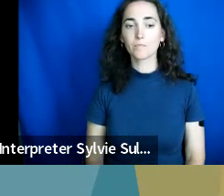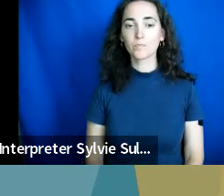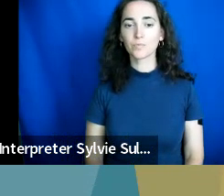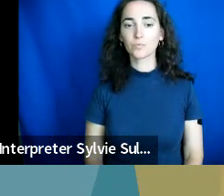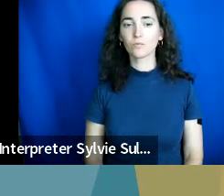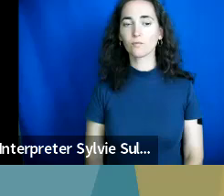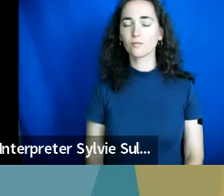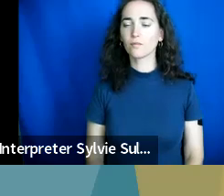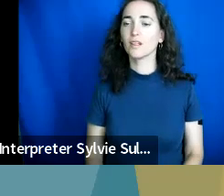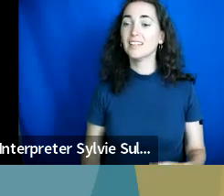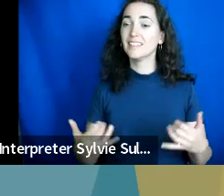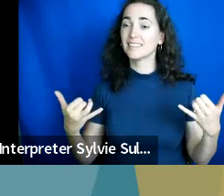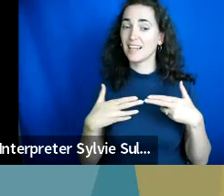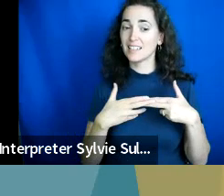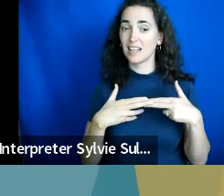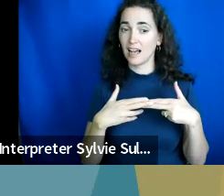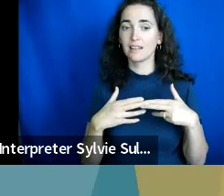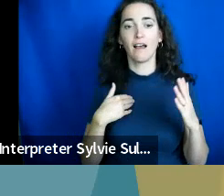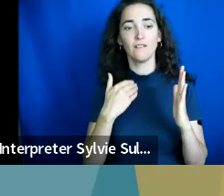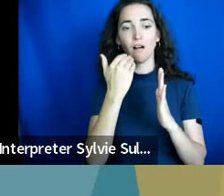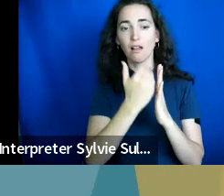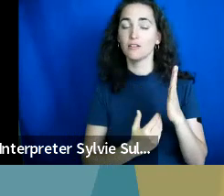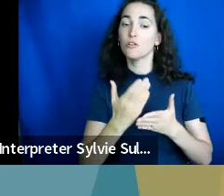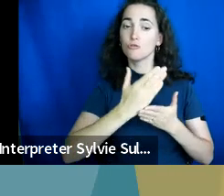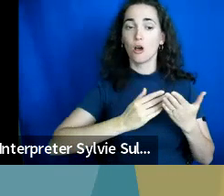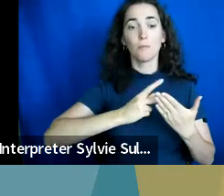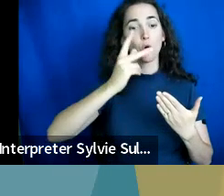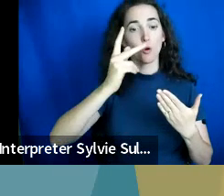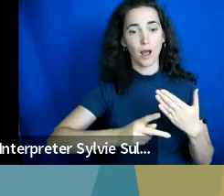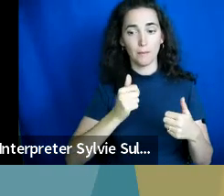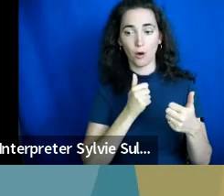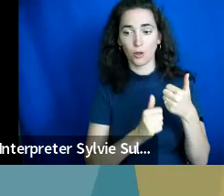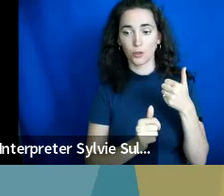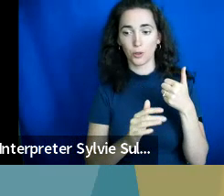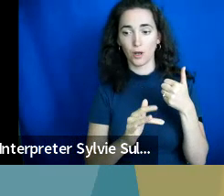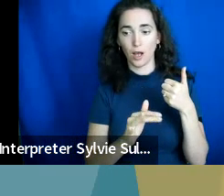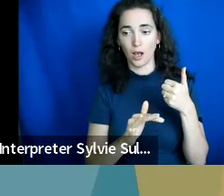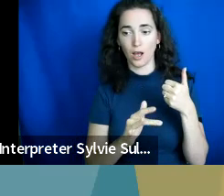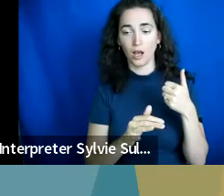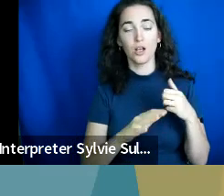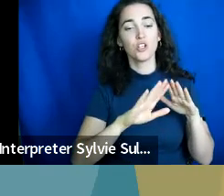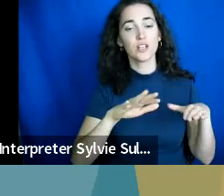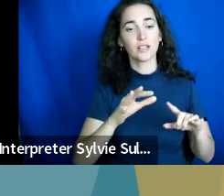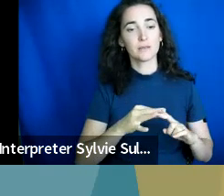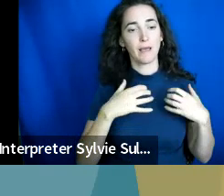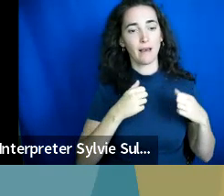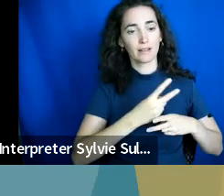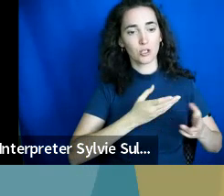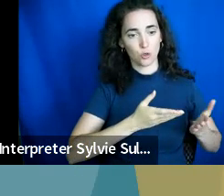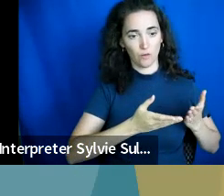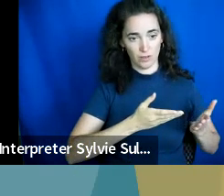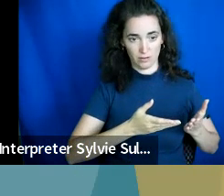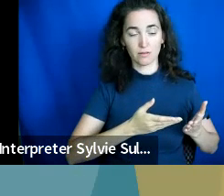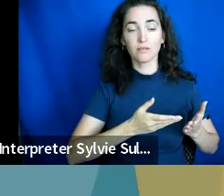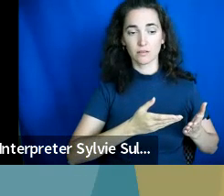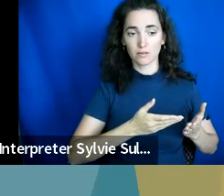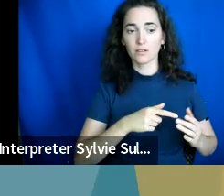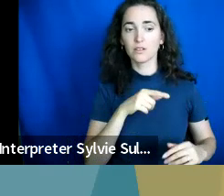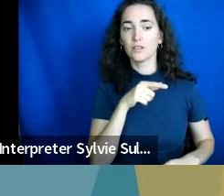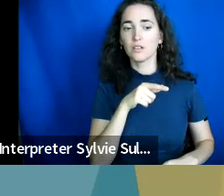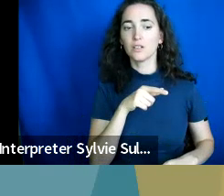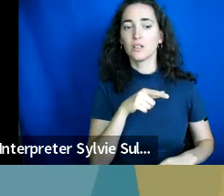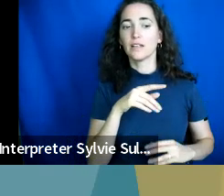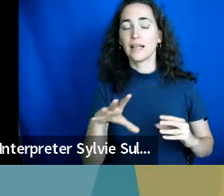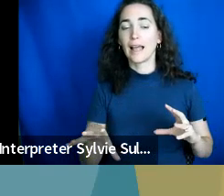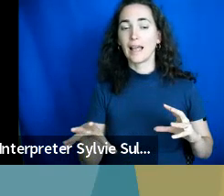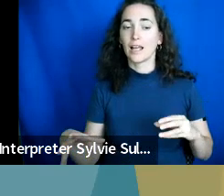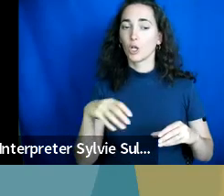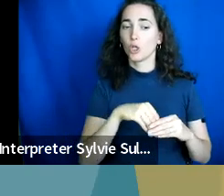So on this slide we have just a comprehensive list of some of the programs that are underneath the children's special healthcare services to include support supportive services.